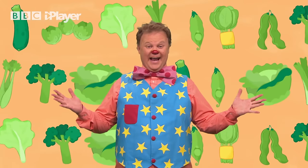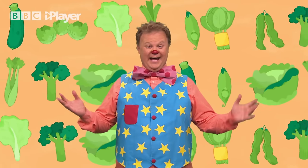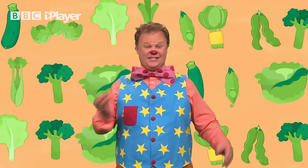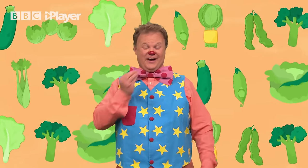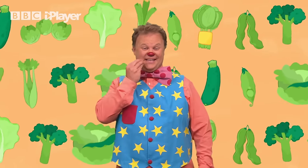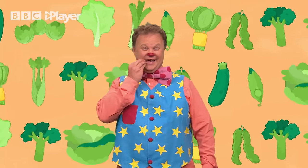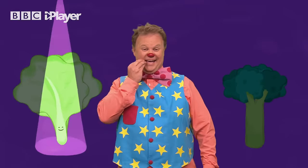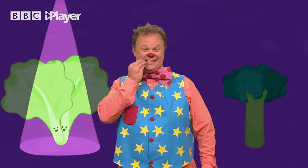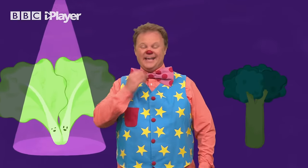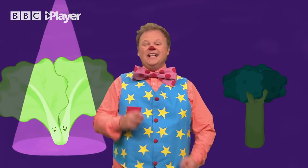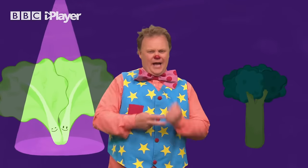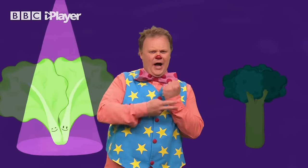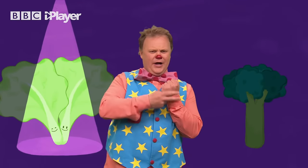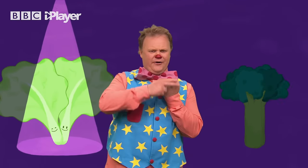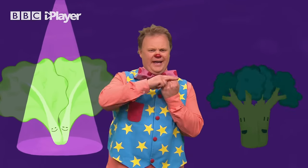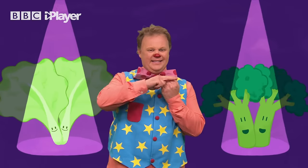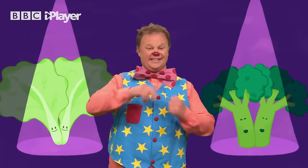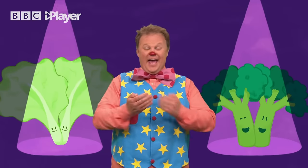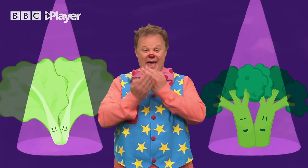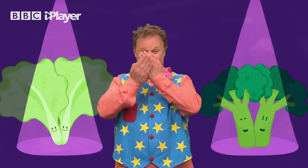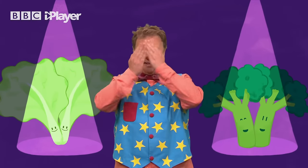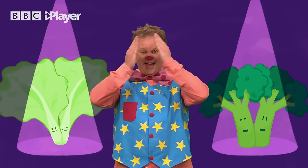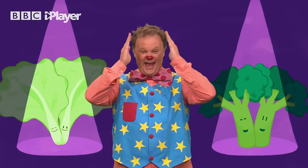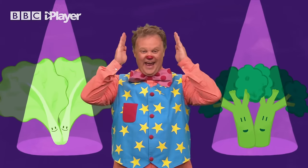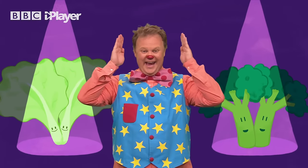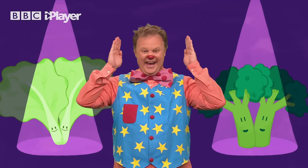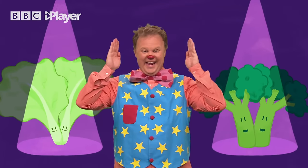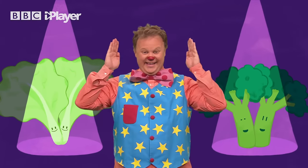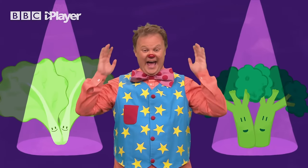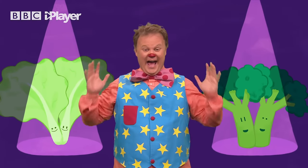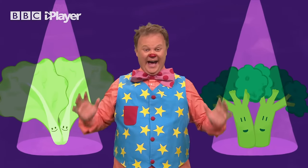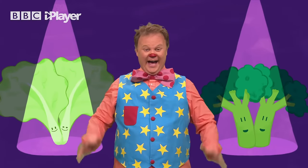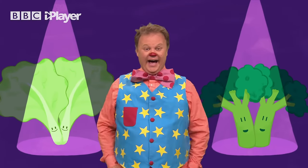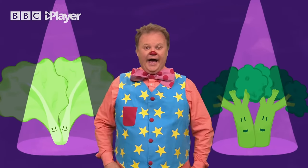let's try to eat our greens every day yeah